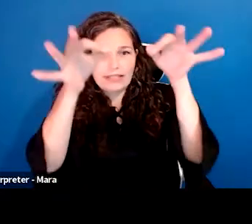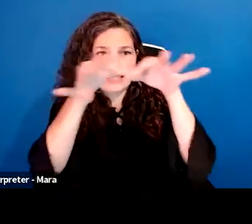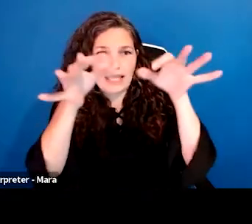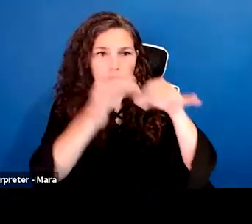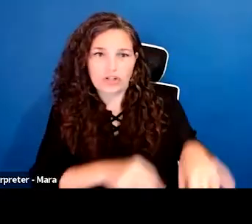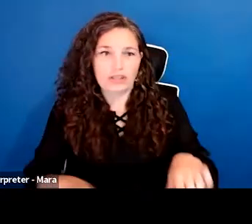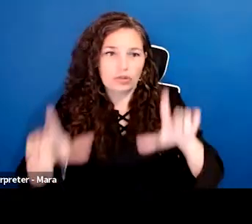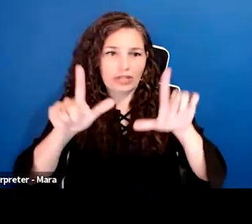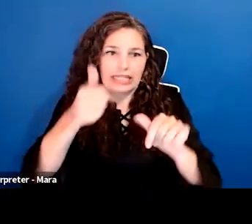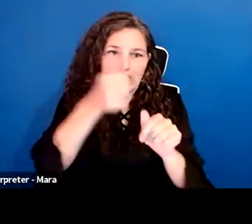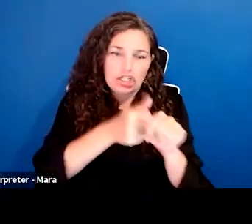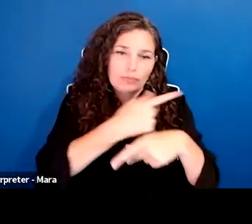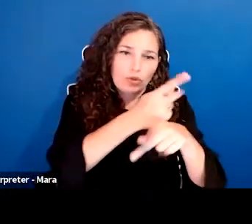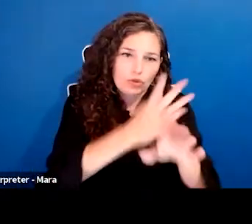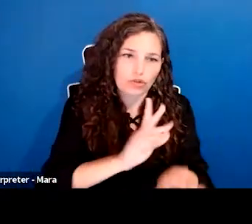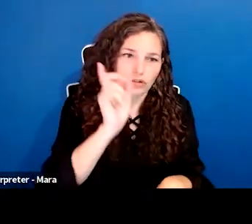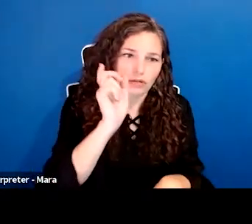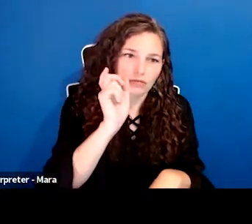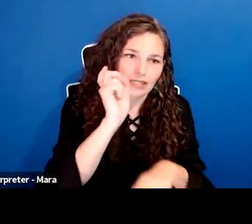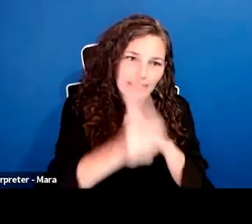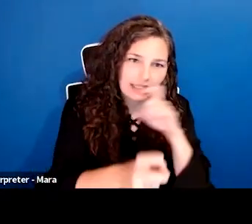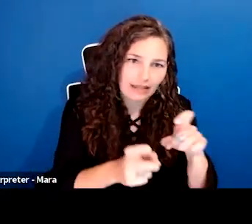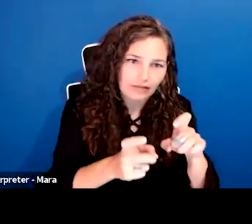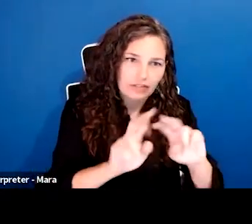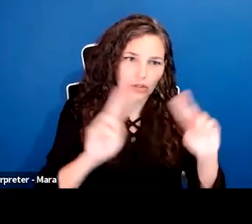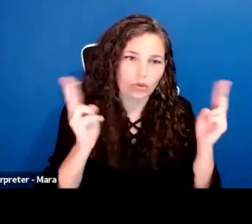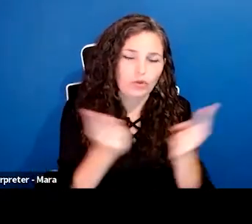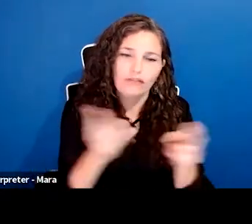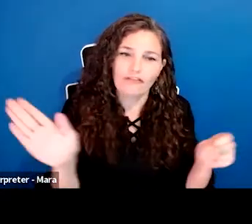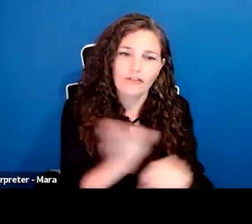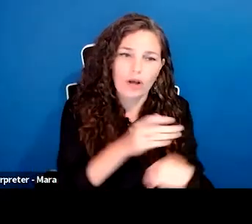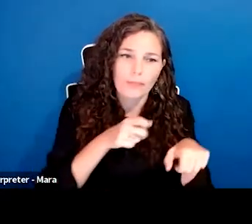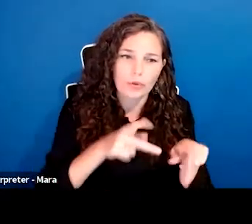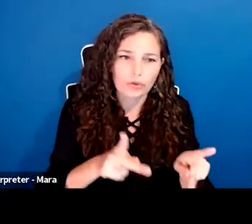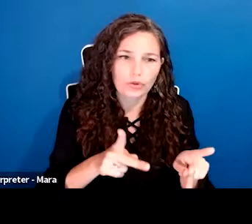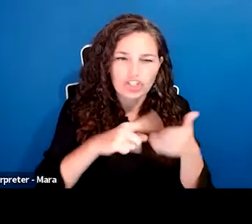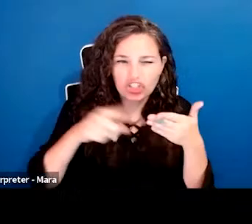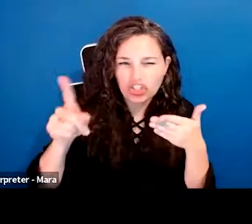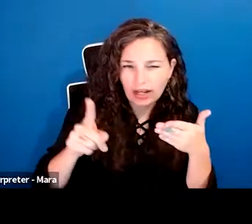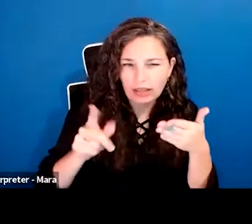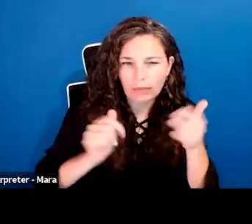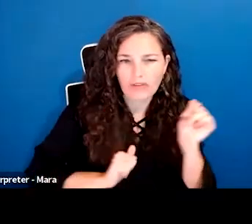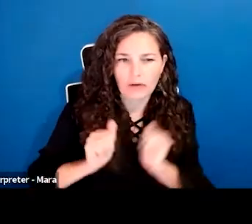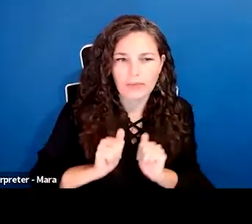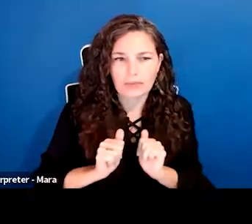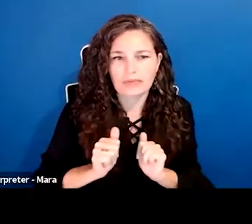shall give the union full opportunity to check performance by such producer, including access to sets